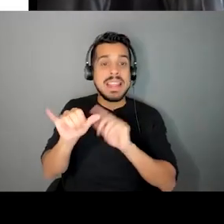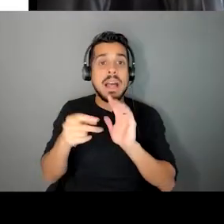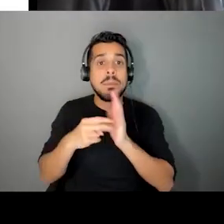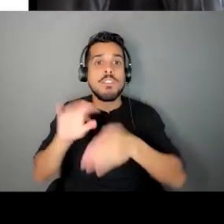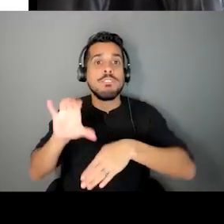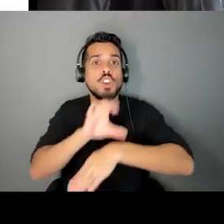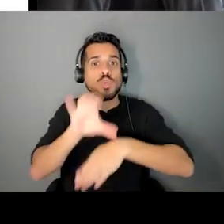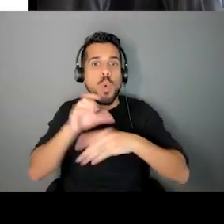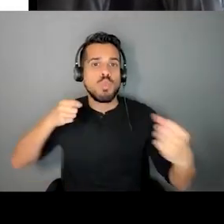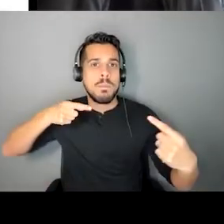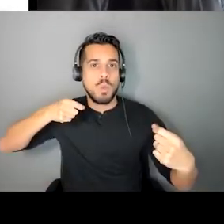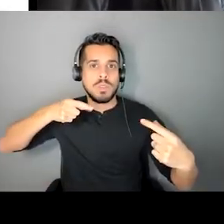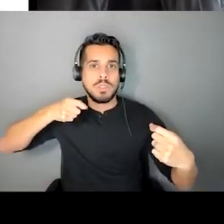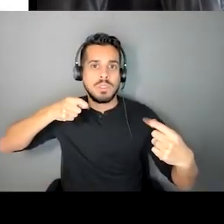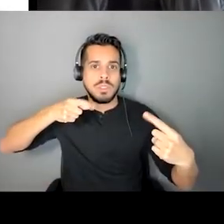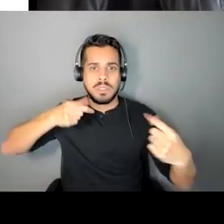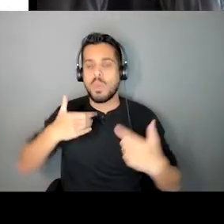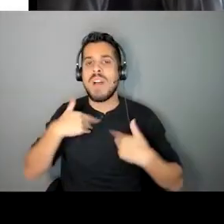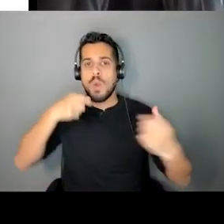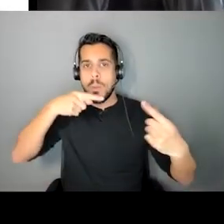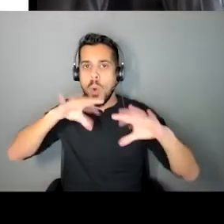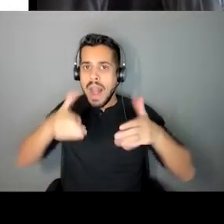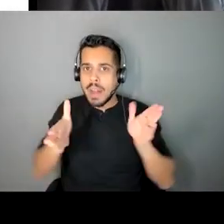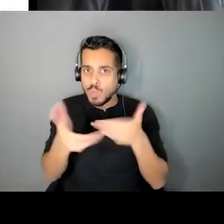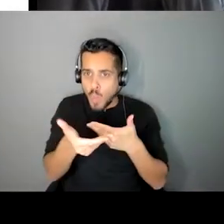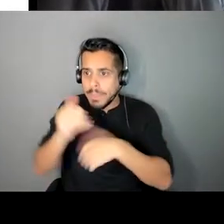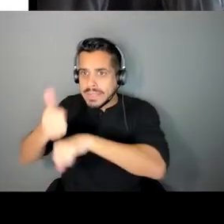Uh... it's a virtual remote classroom setting. Our classes, ever--